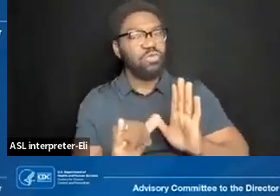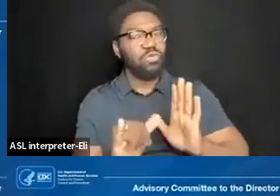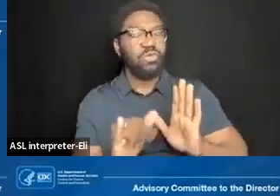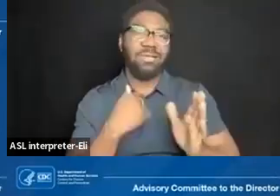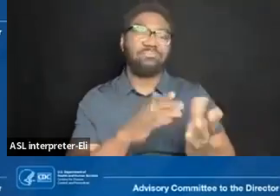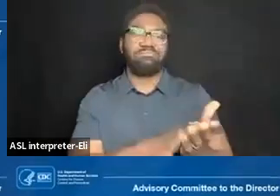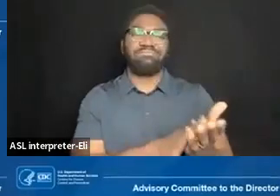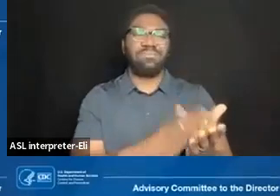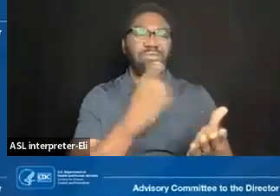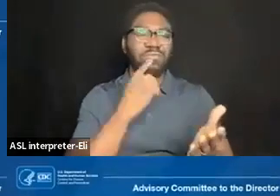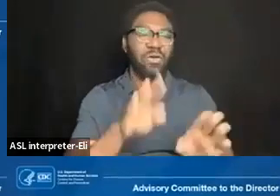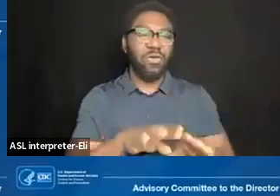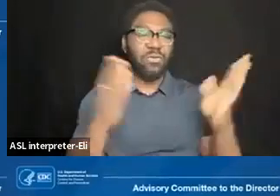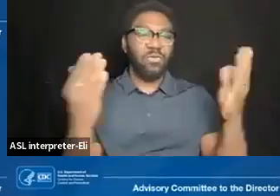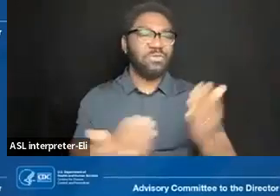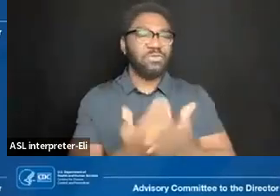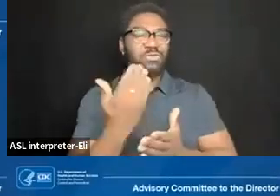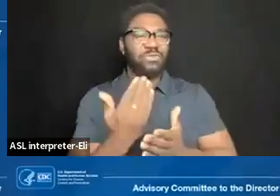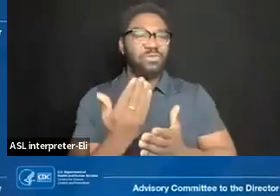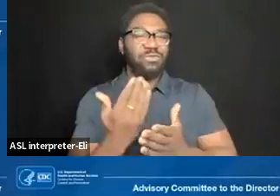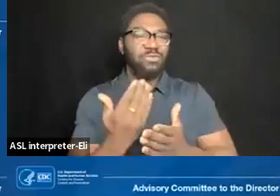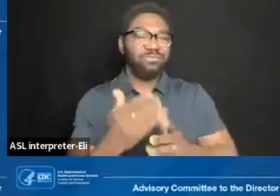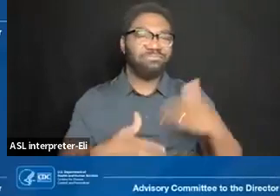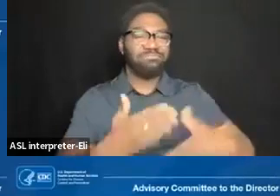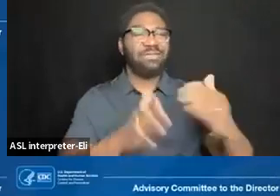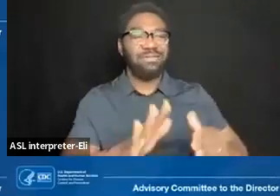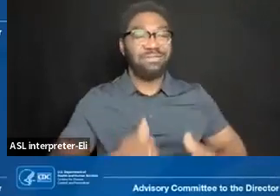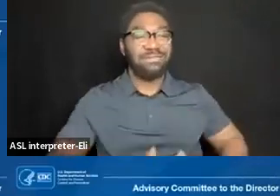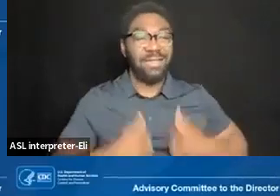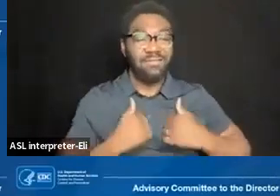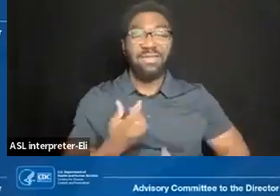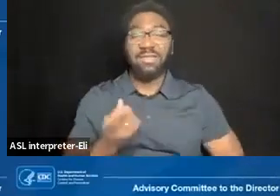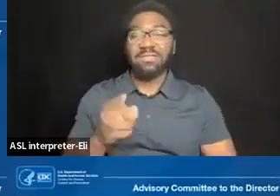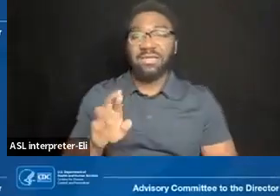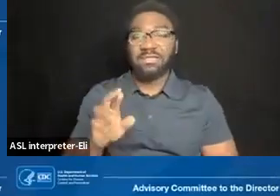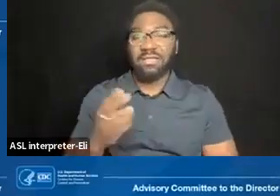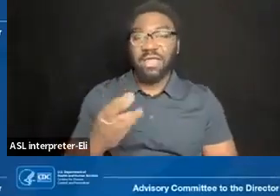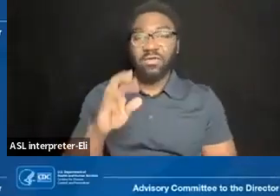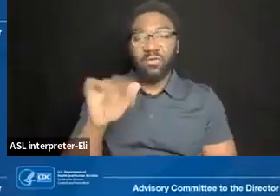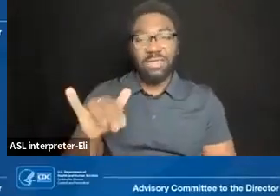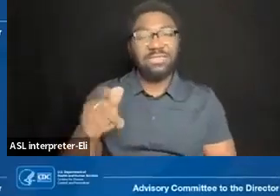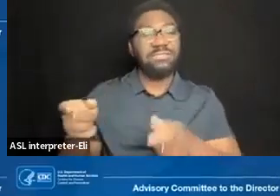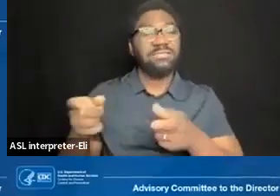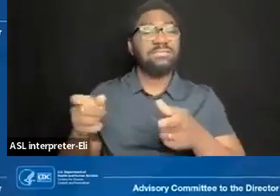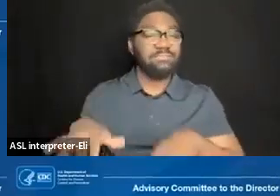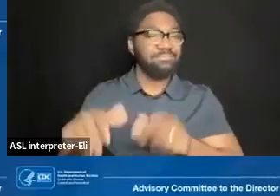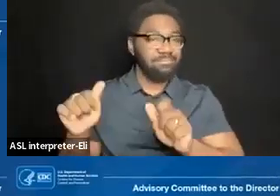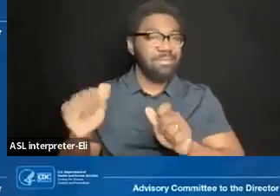as he opens a new chapter. Dr. Houry has been serving as our acting principal deputy director since the retirement